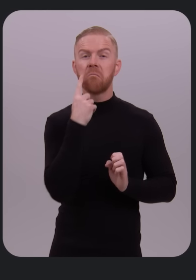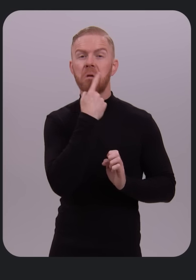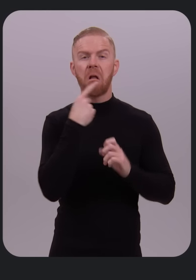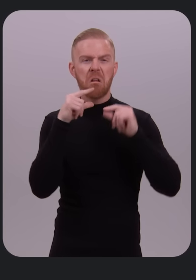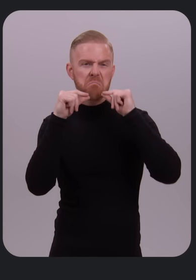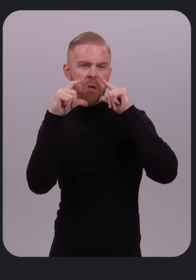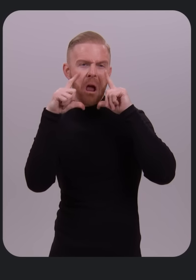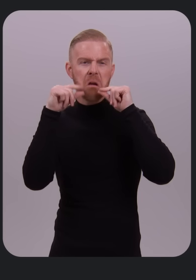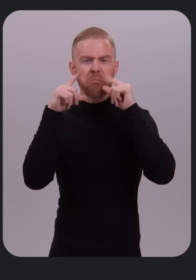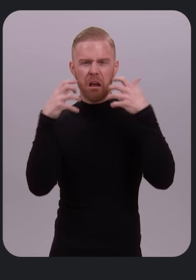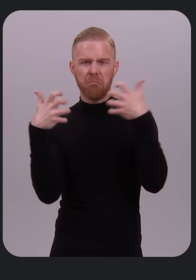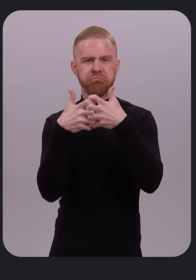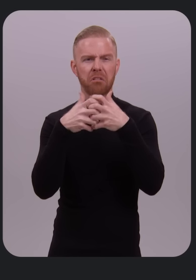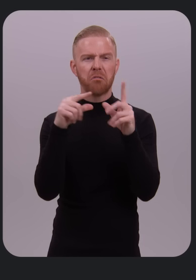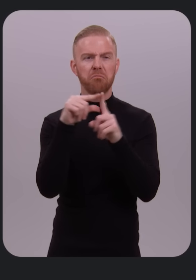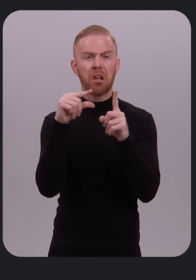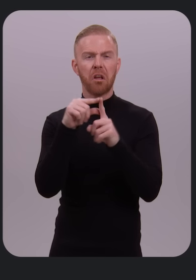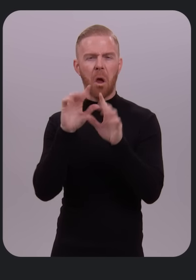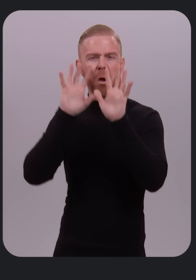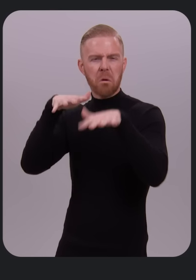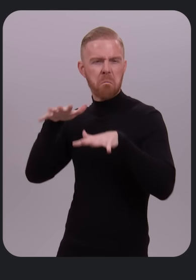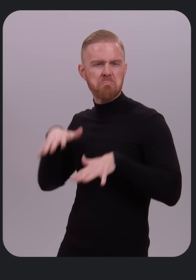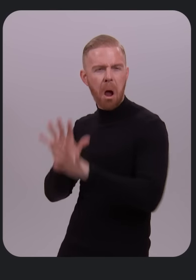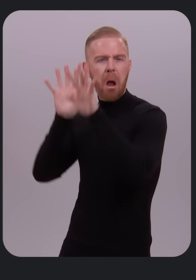and the ocean in the background-- it's incredible